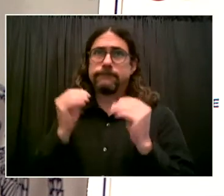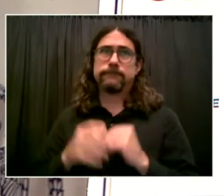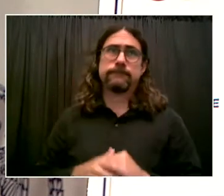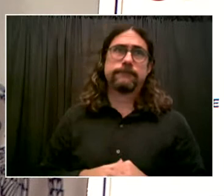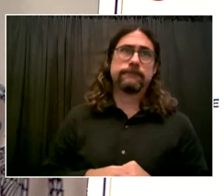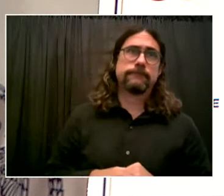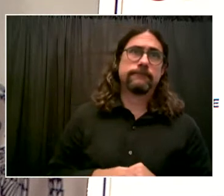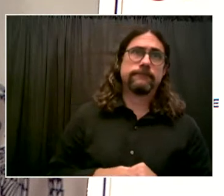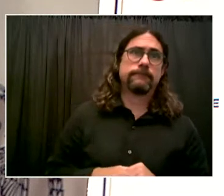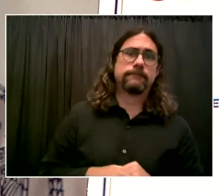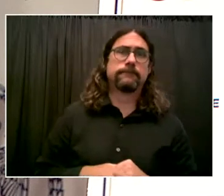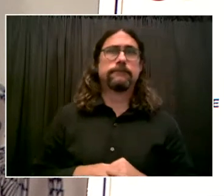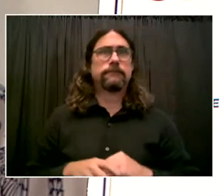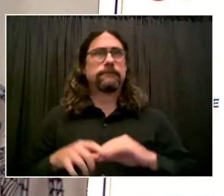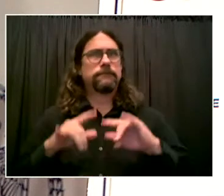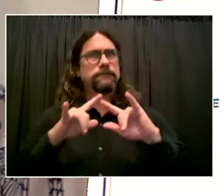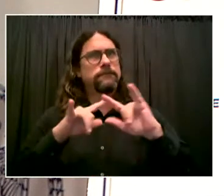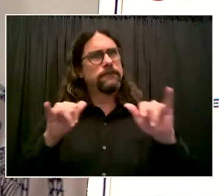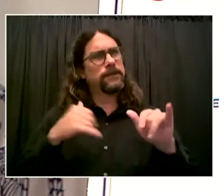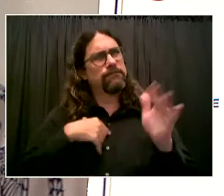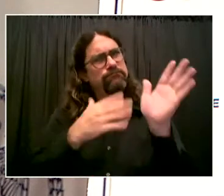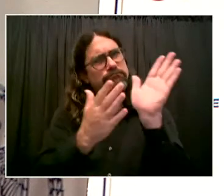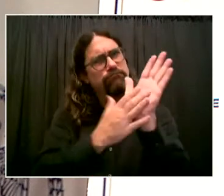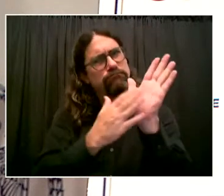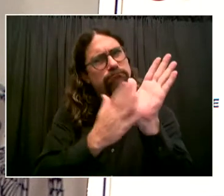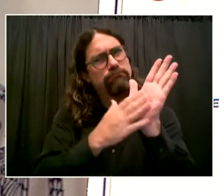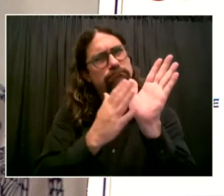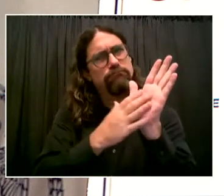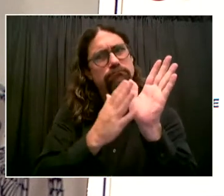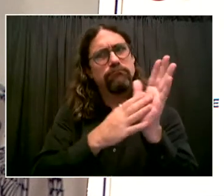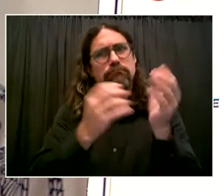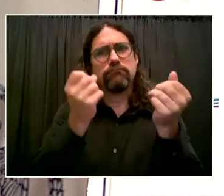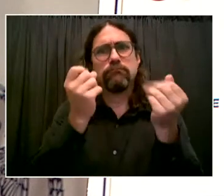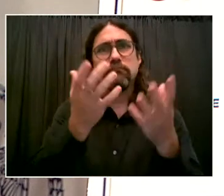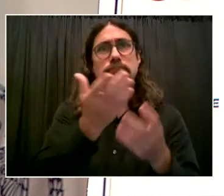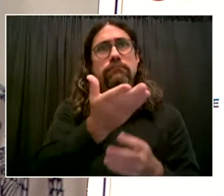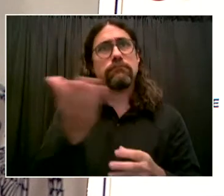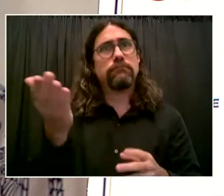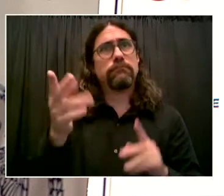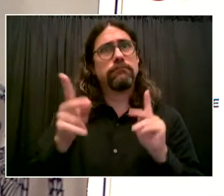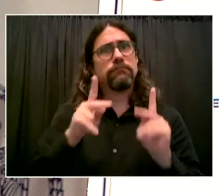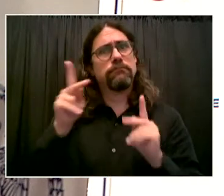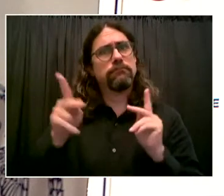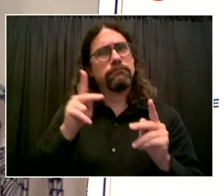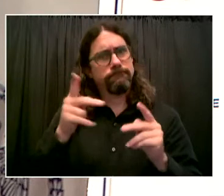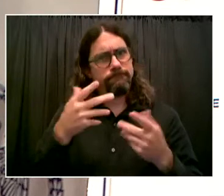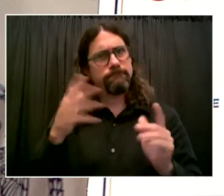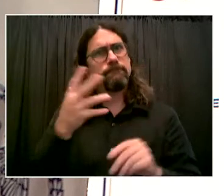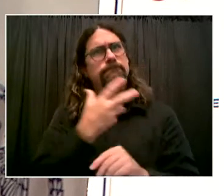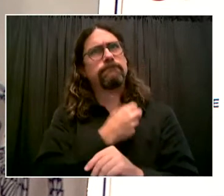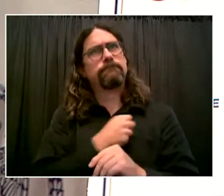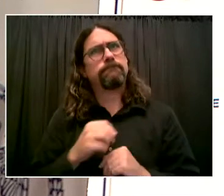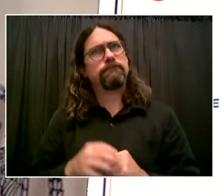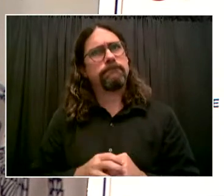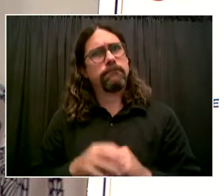GOTTEN AT LEAST ONE DOSE. I WANT I HAVE A LOT OF RECDI, T THE VAST